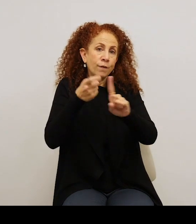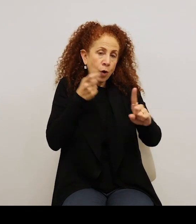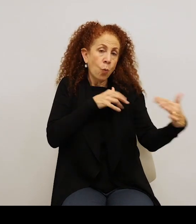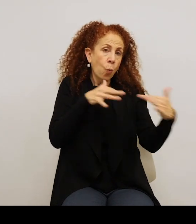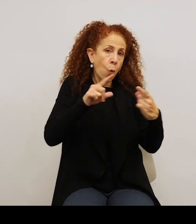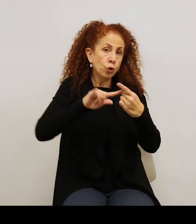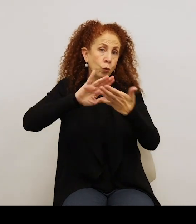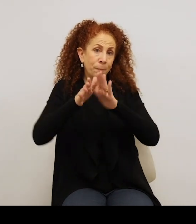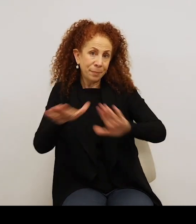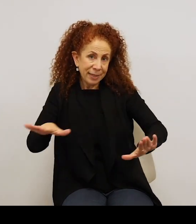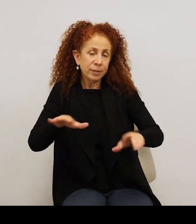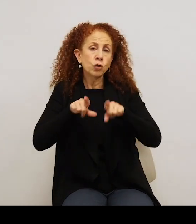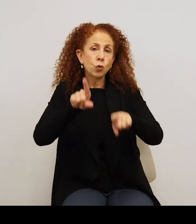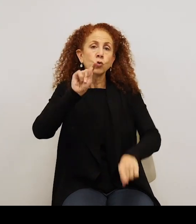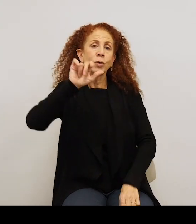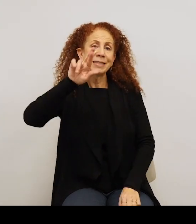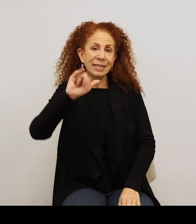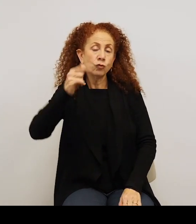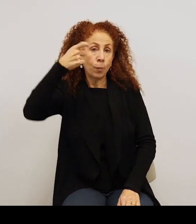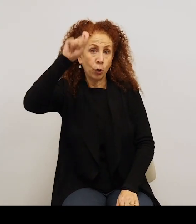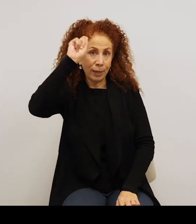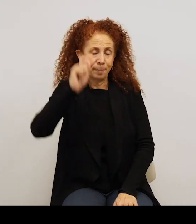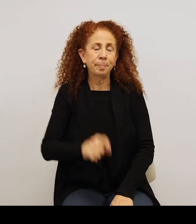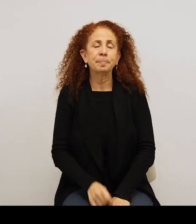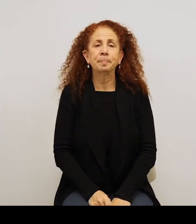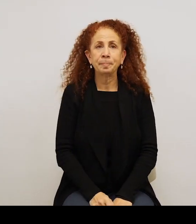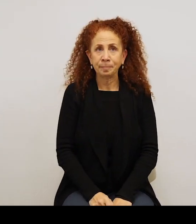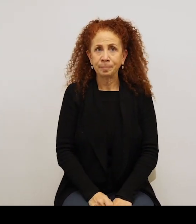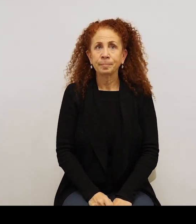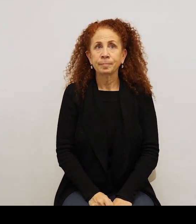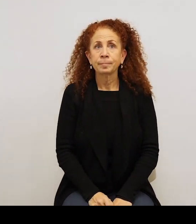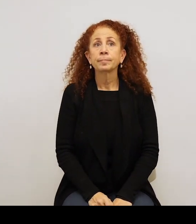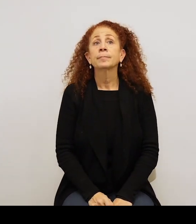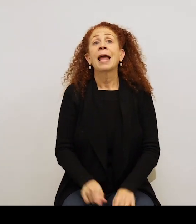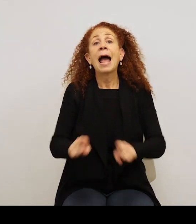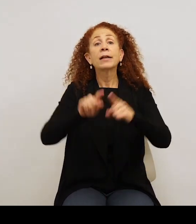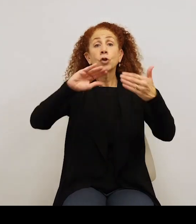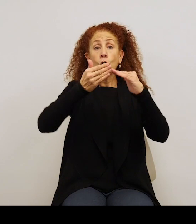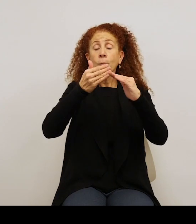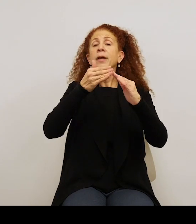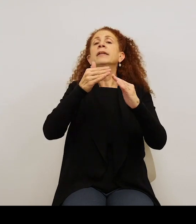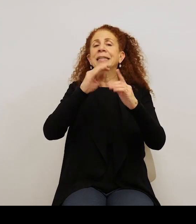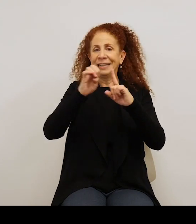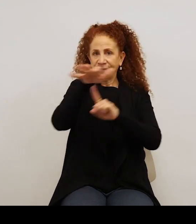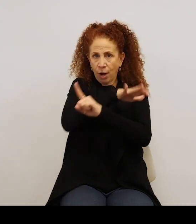to peace in 20th-century Berlin. As an urban environmental historian